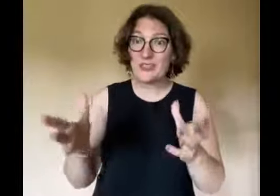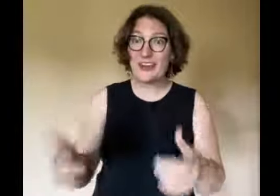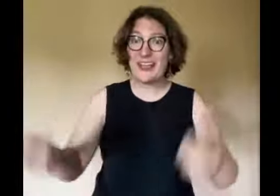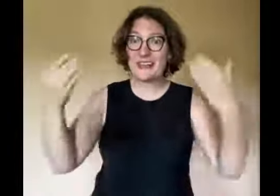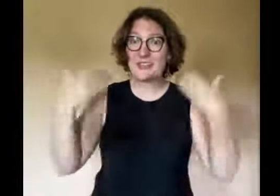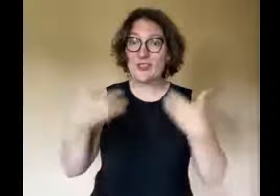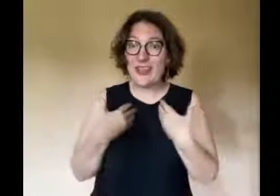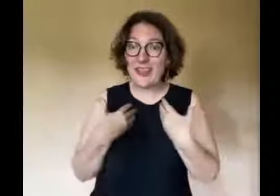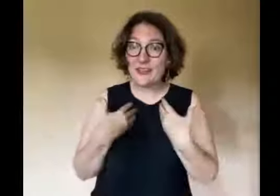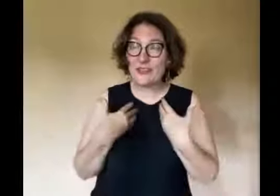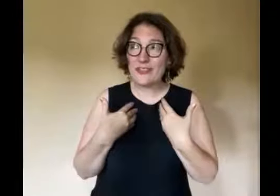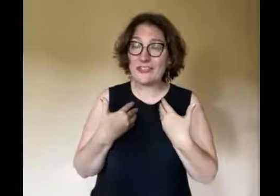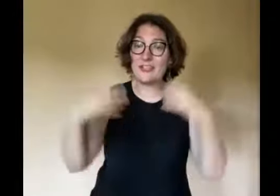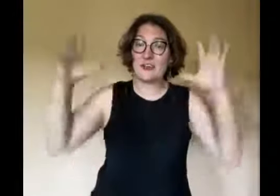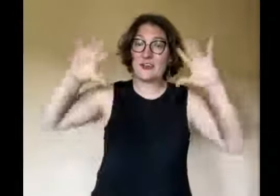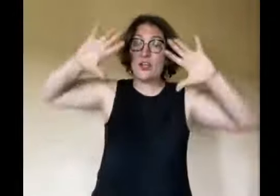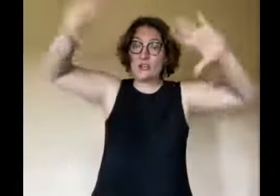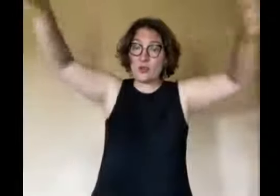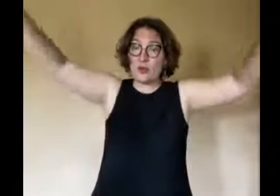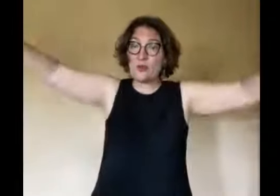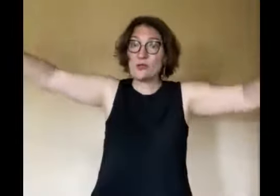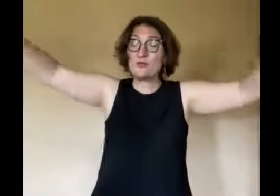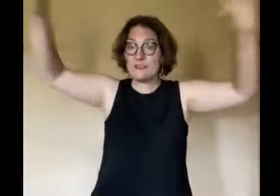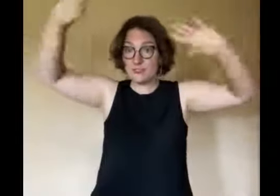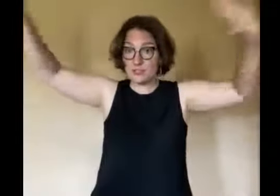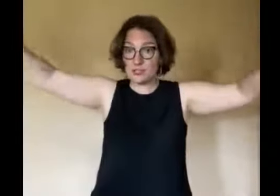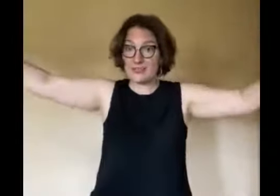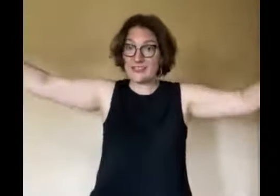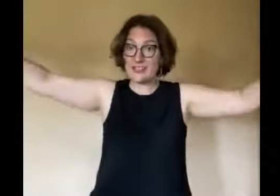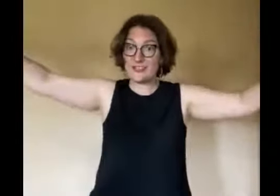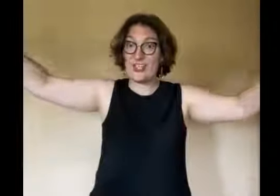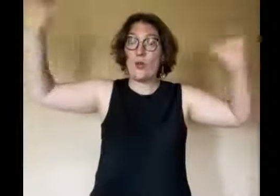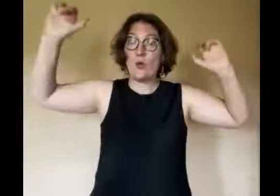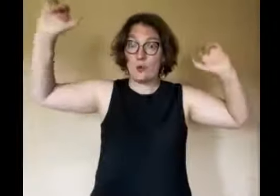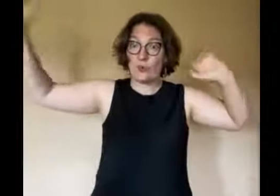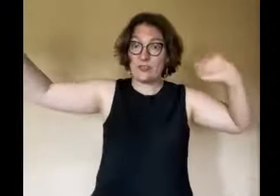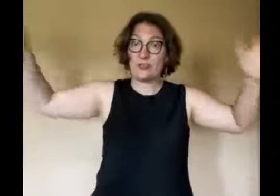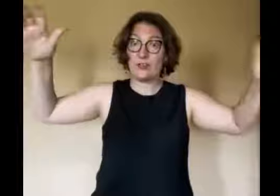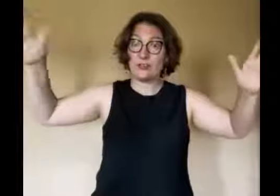always have access to all of the modules and all of the replays all of the homework, all